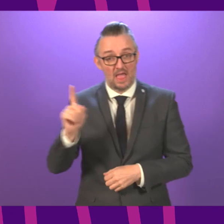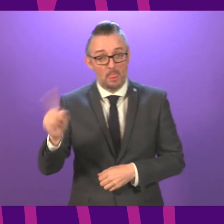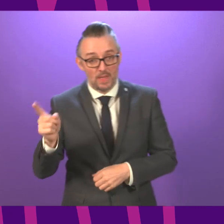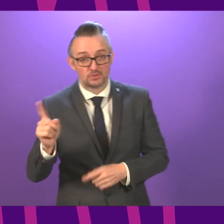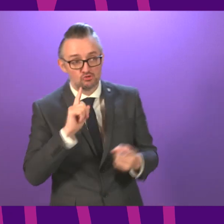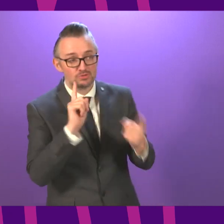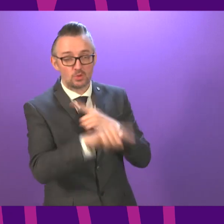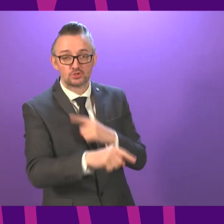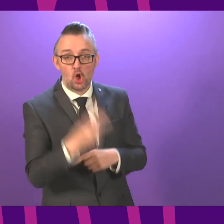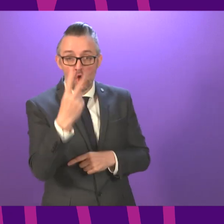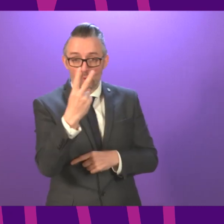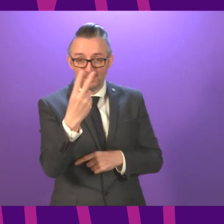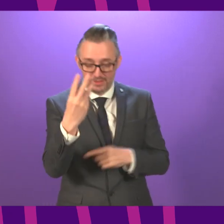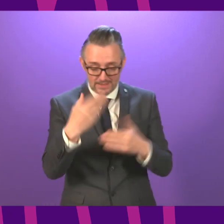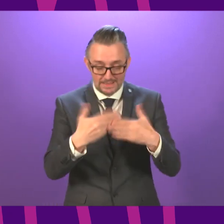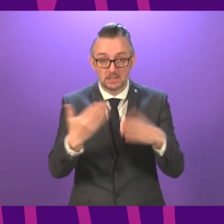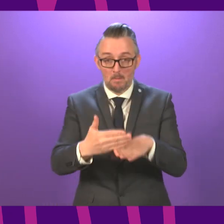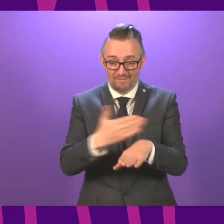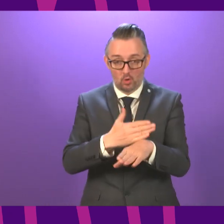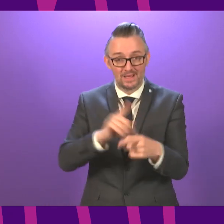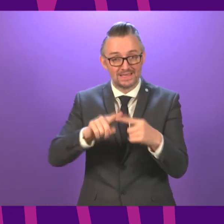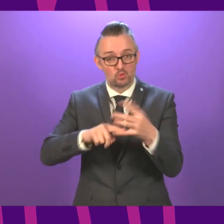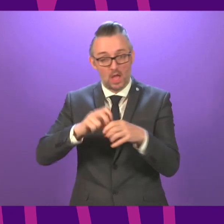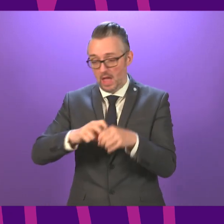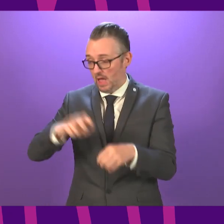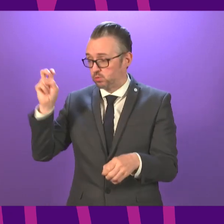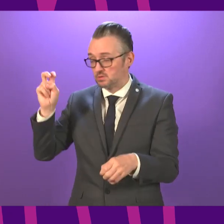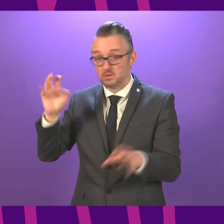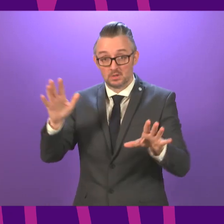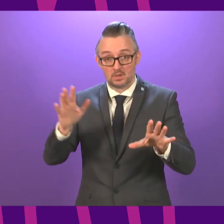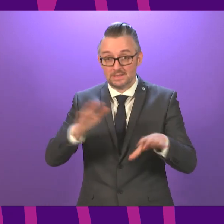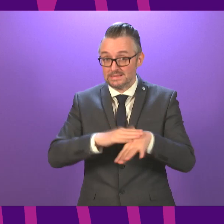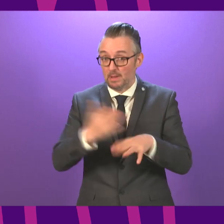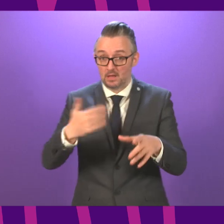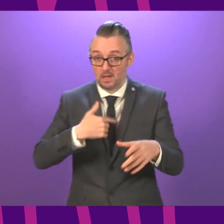before we leave the EU, which will, however we leave, be damaging and harmful. When, for example,